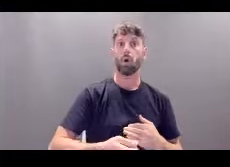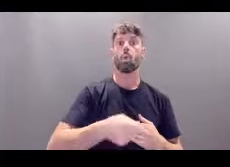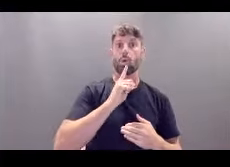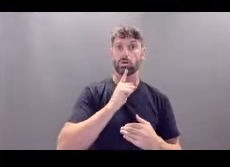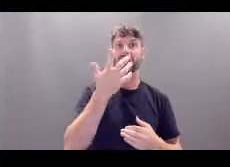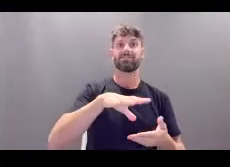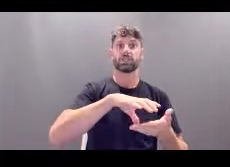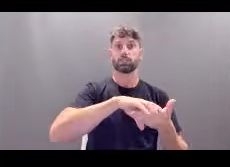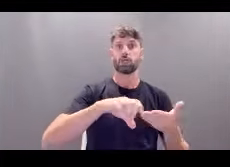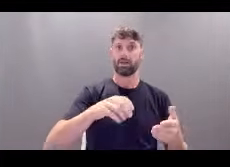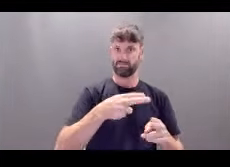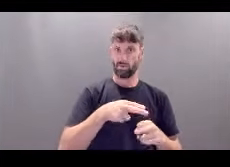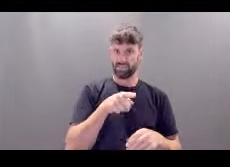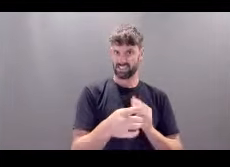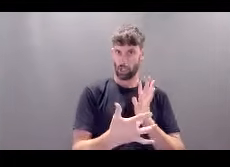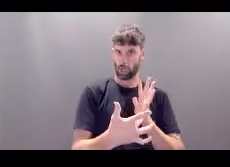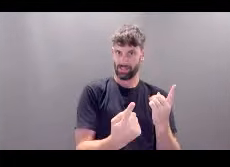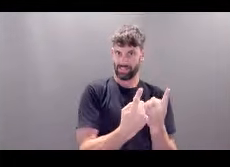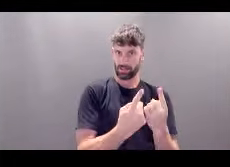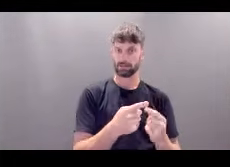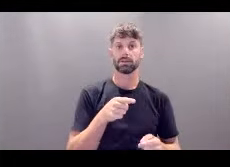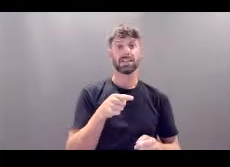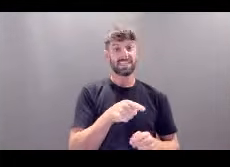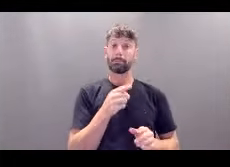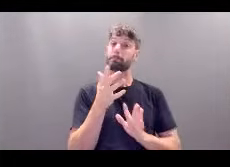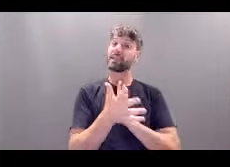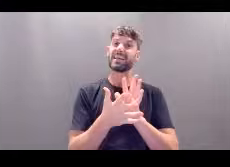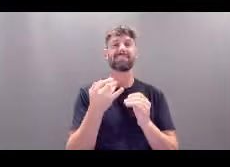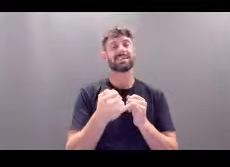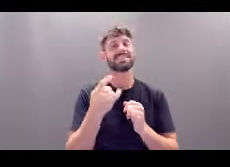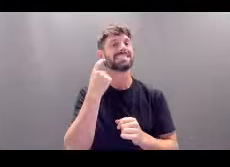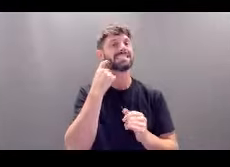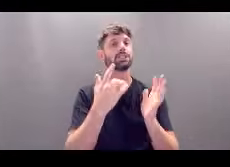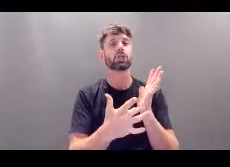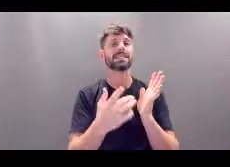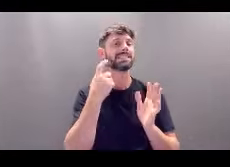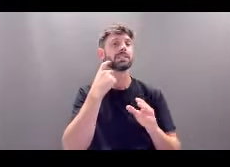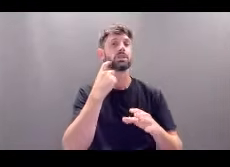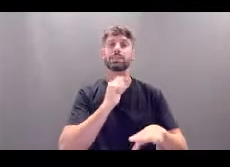Low cost items are easy to set up and use and available from local suppliers.